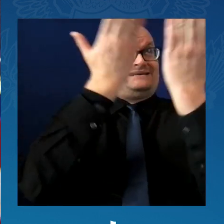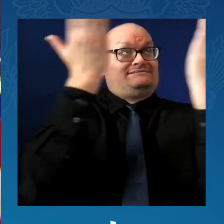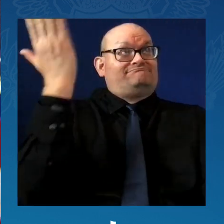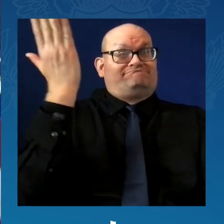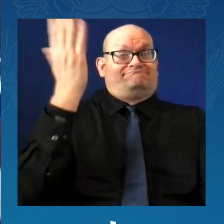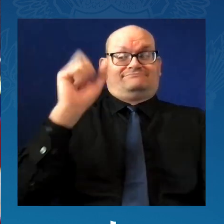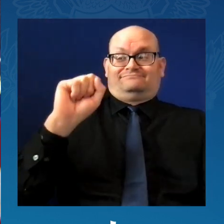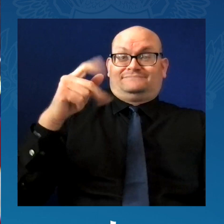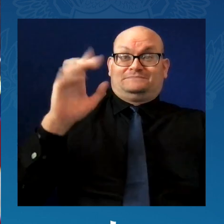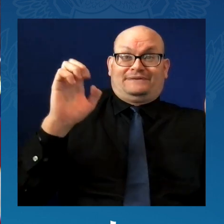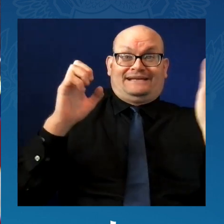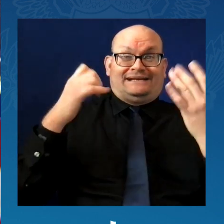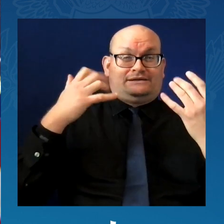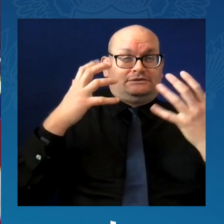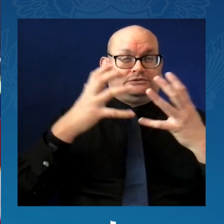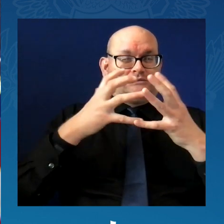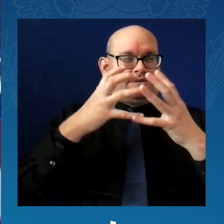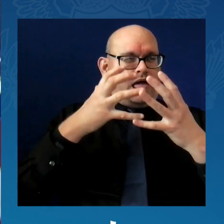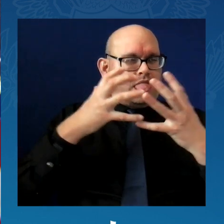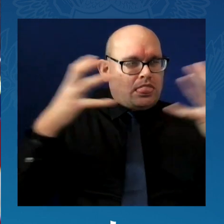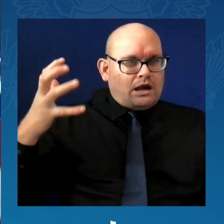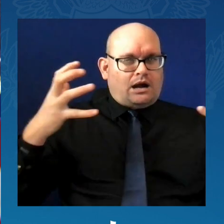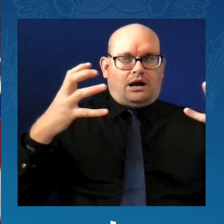and unrealized opportunity.